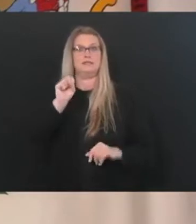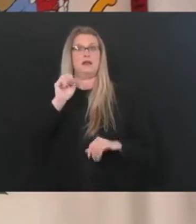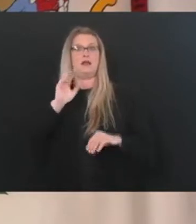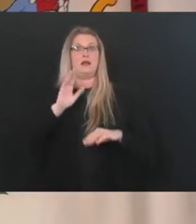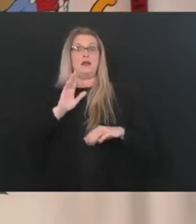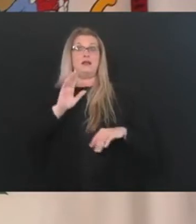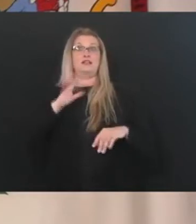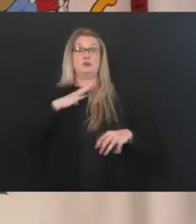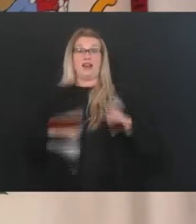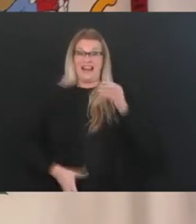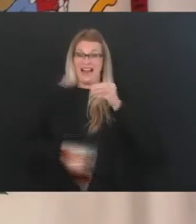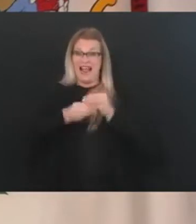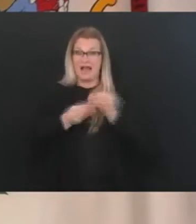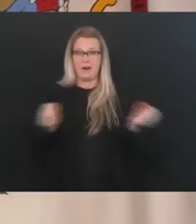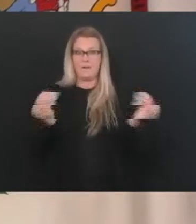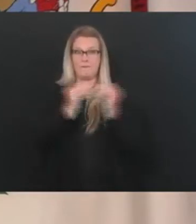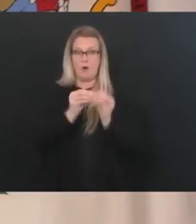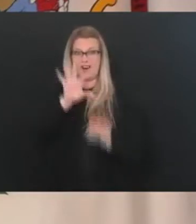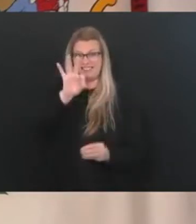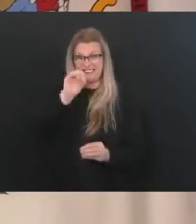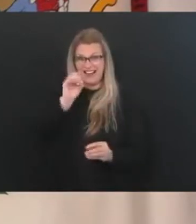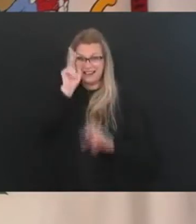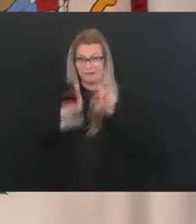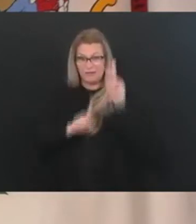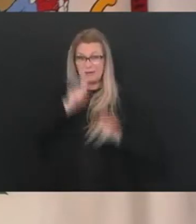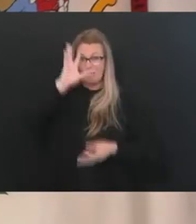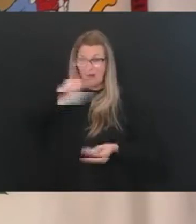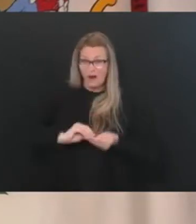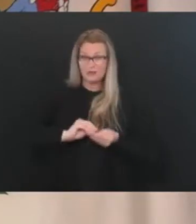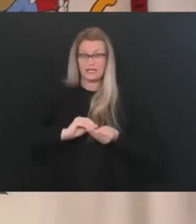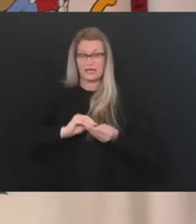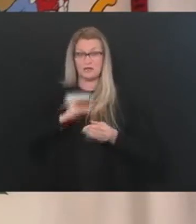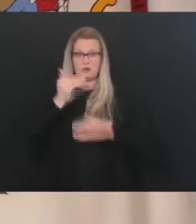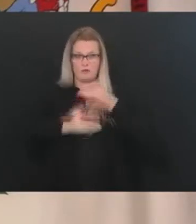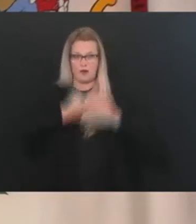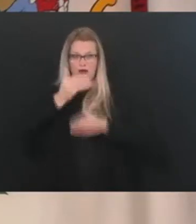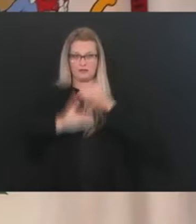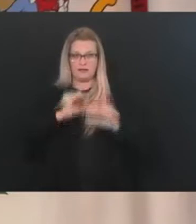START ON MONDAY AND BE TRAINED TO PROCESS CLAIMS.